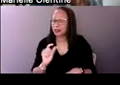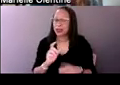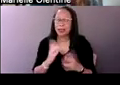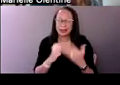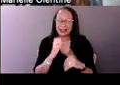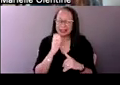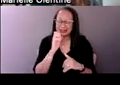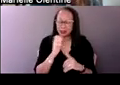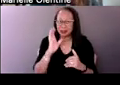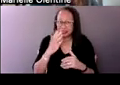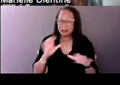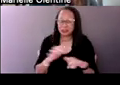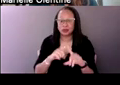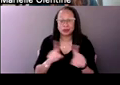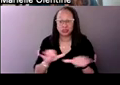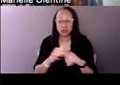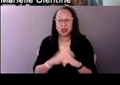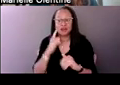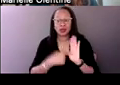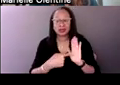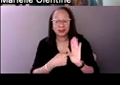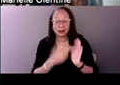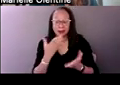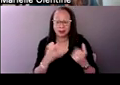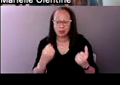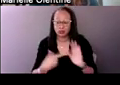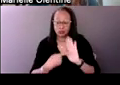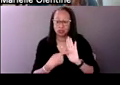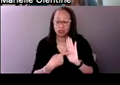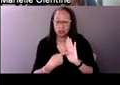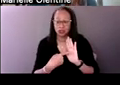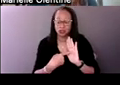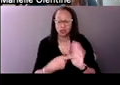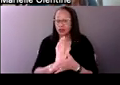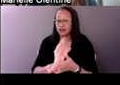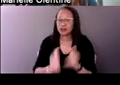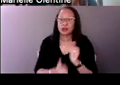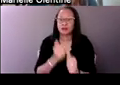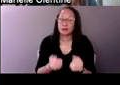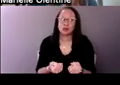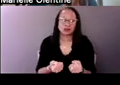strategy, and we'll explain why later, you really do have to start by choosing a main priority, because